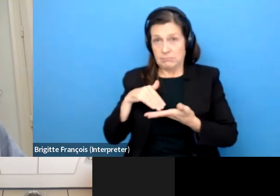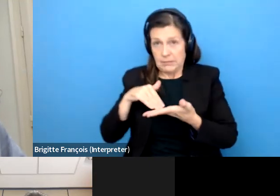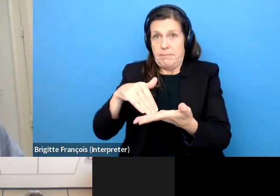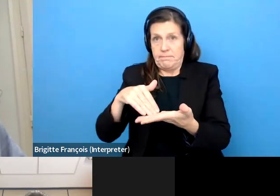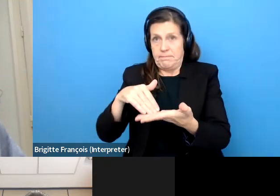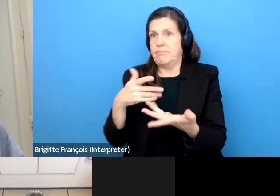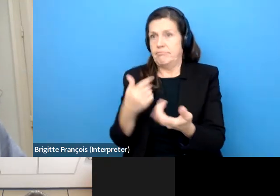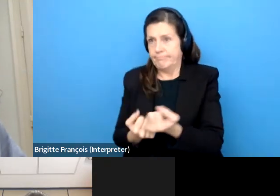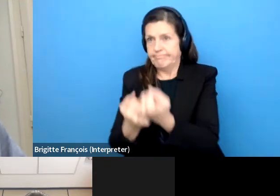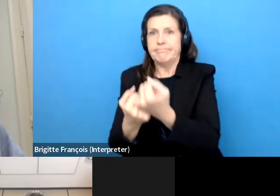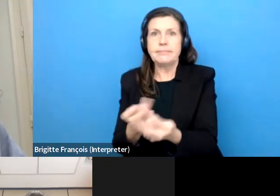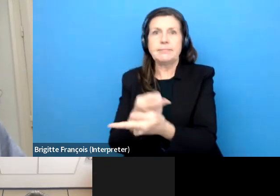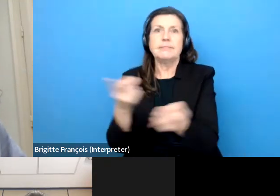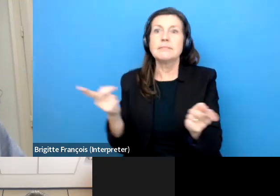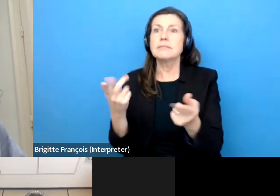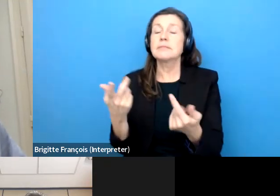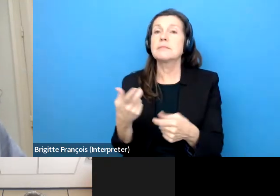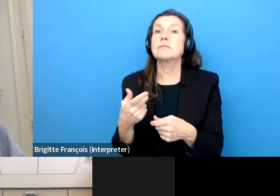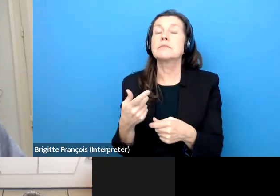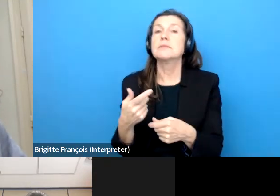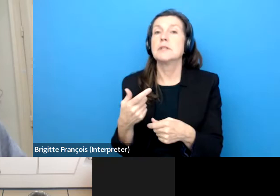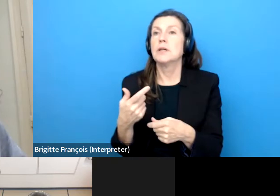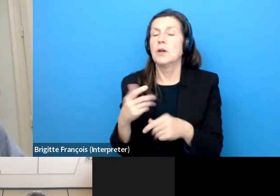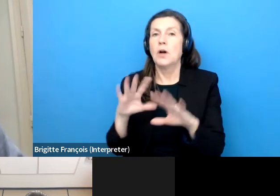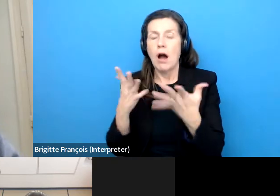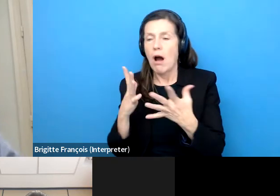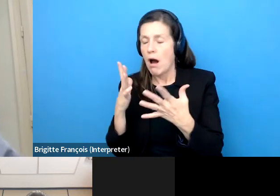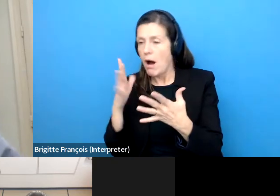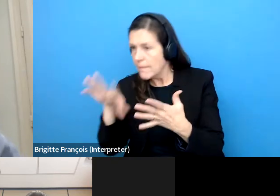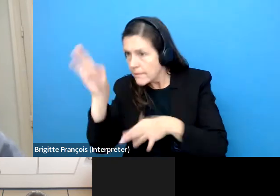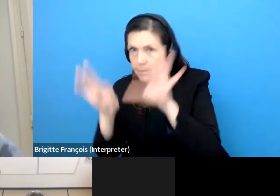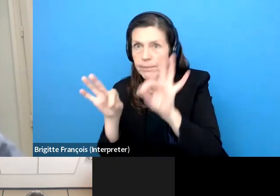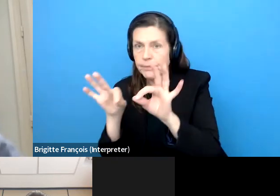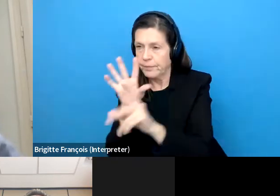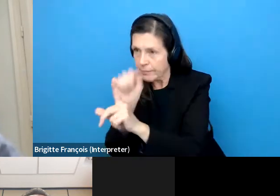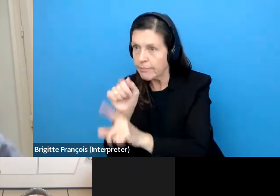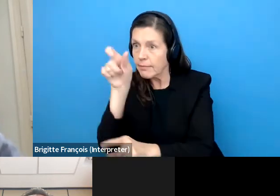or may have information, even a banal detail they can provide,